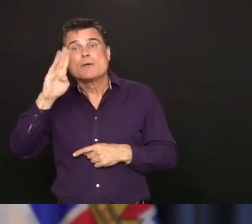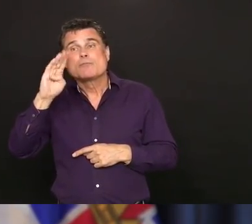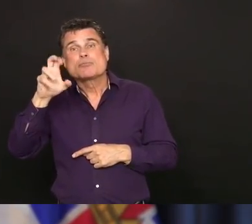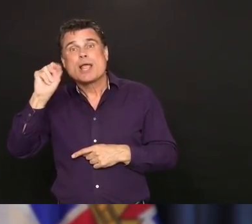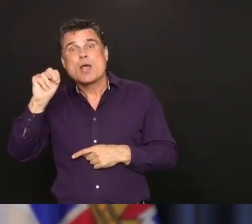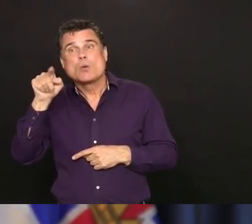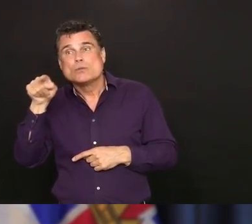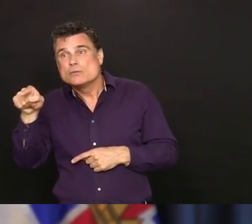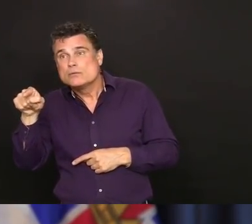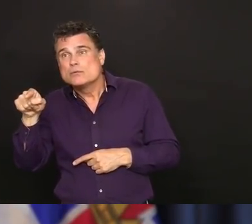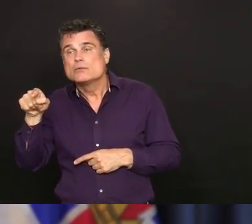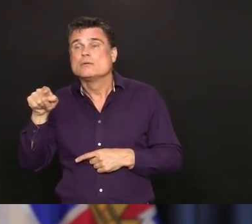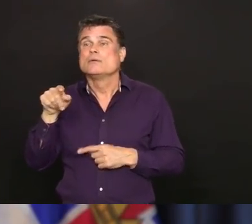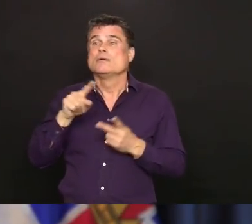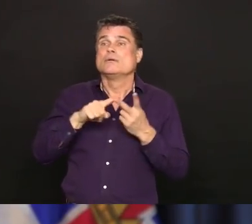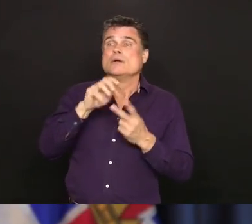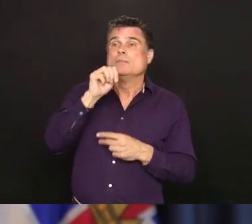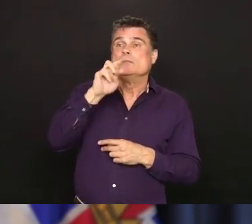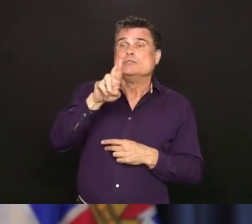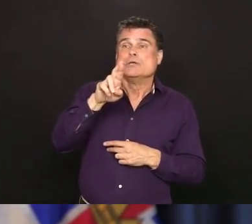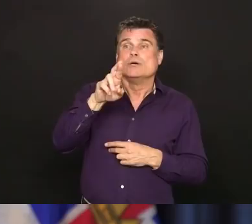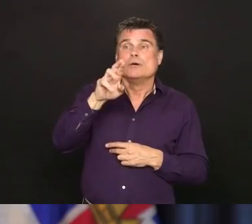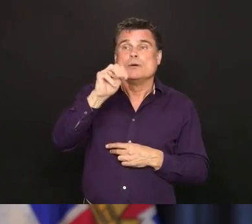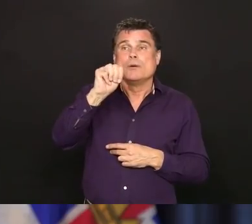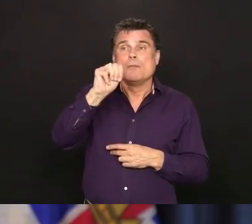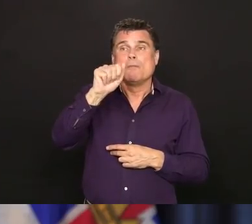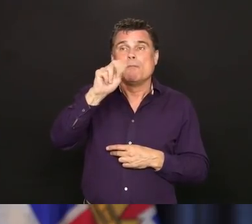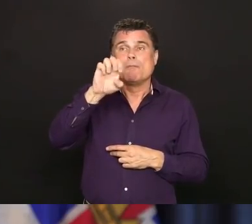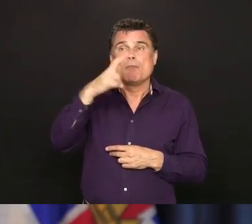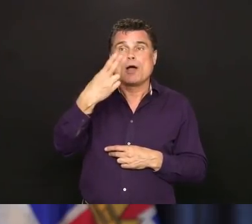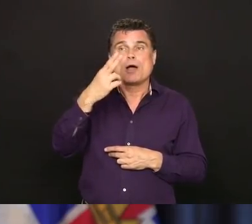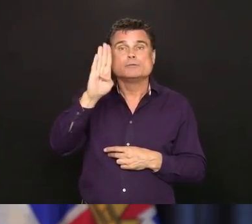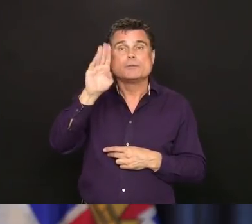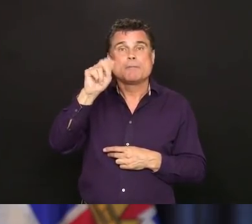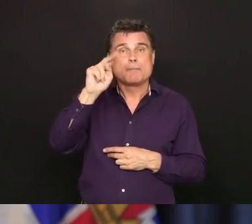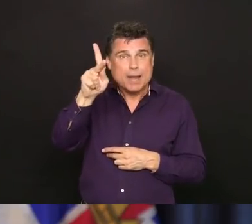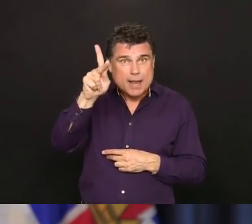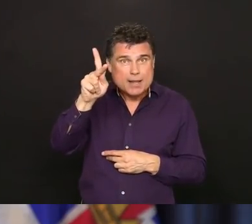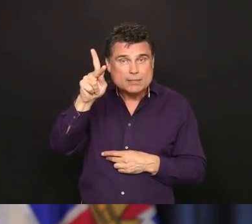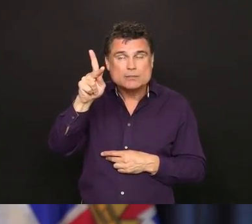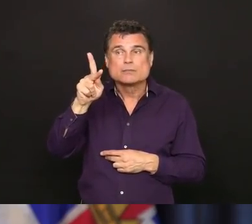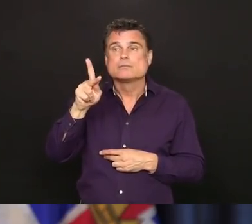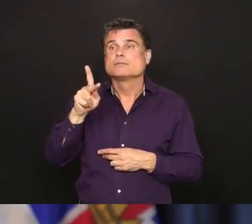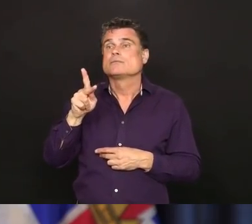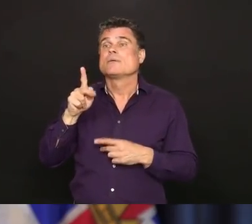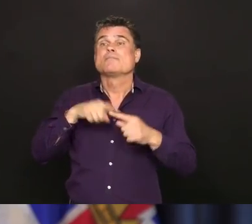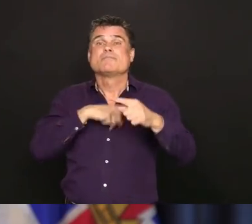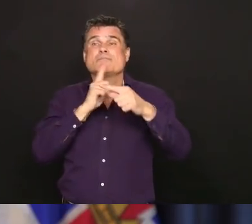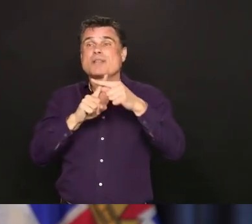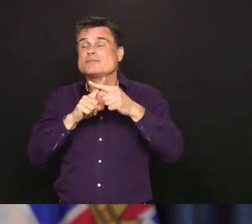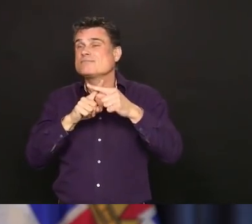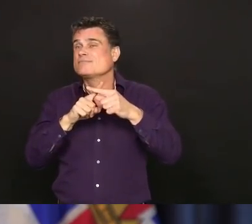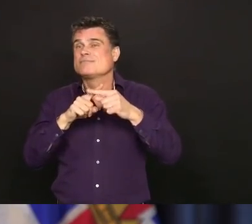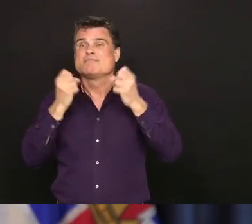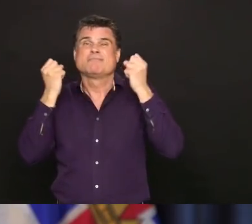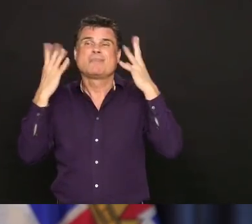the people involved are all in in preparing that work. It's still dependent on all of us being all in, on